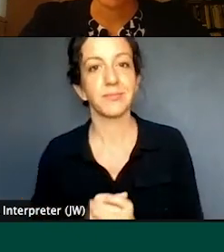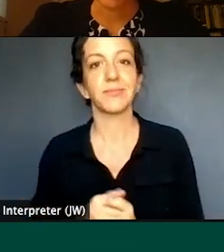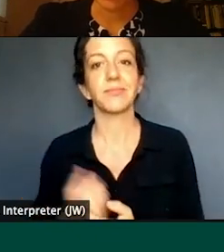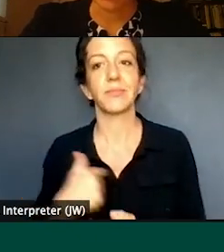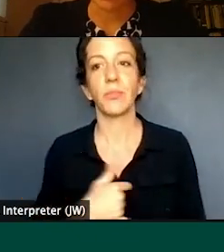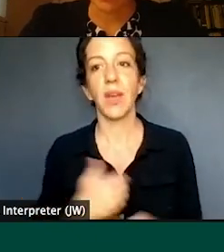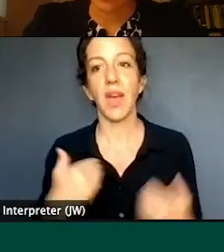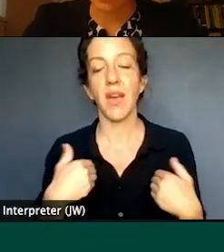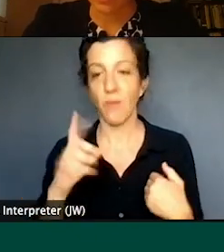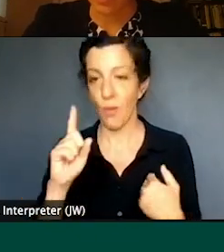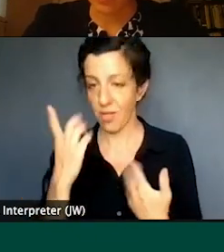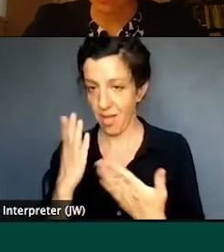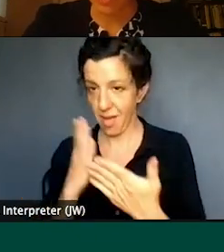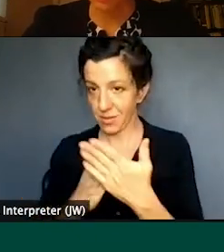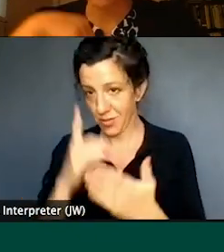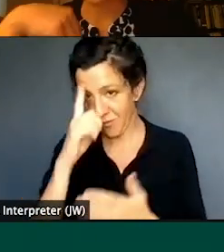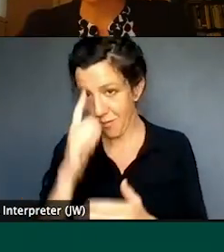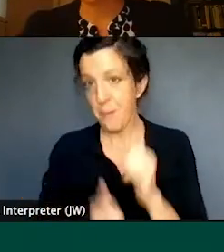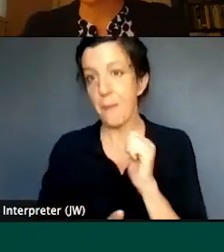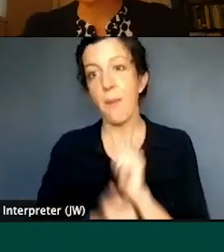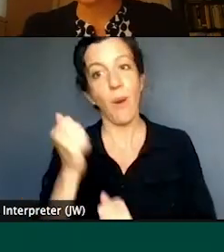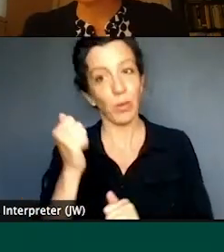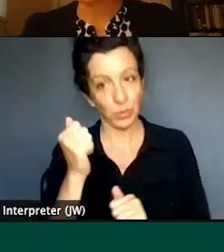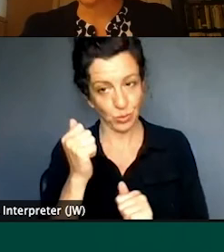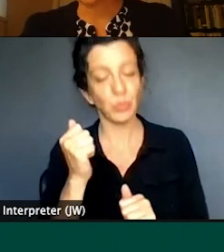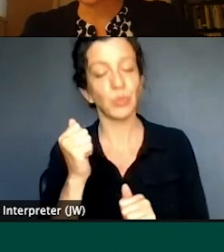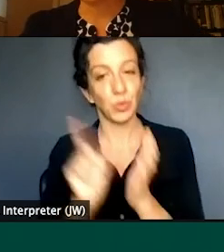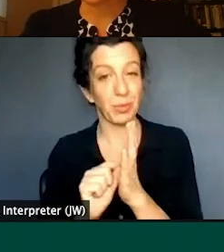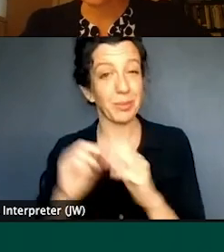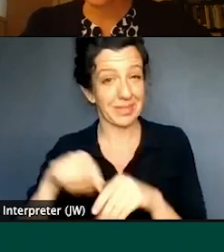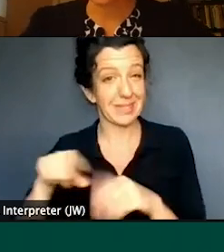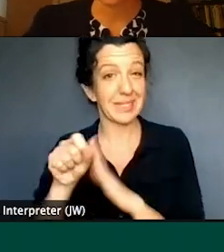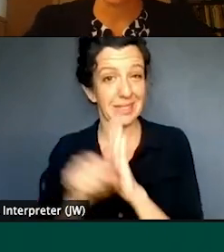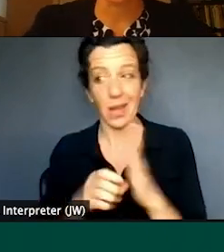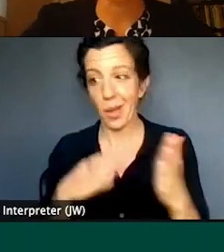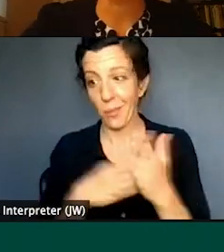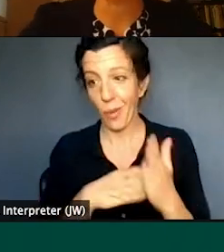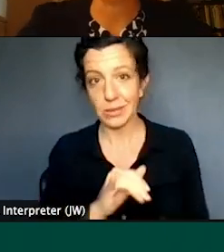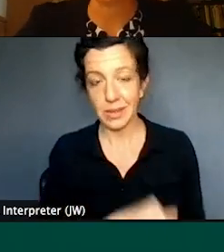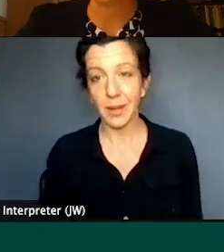And this measure, as you know, would require that data to also be reported